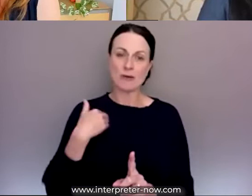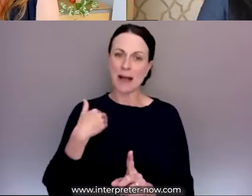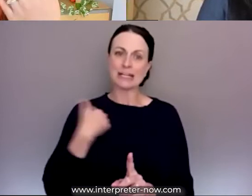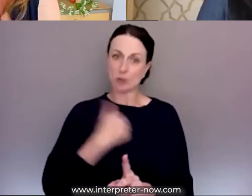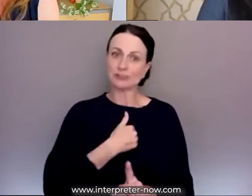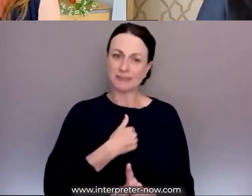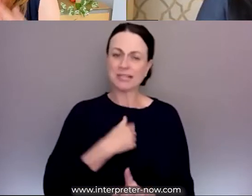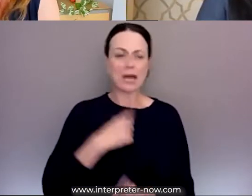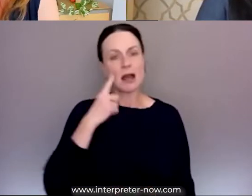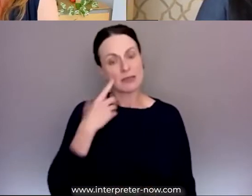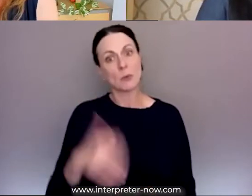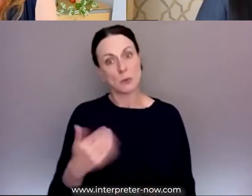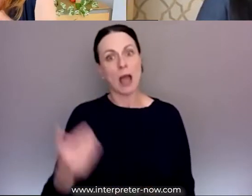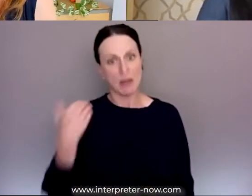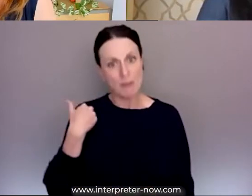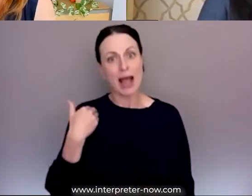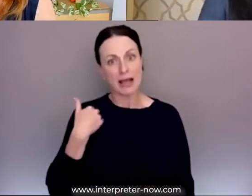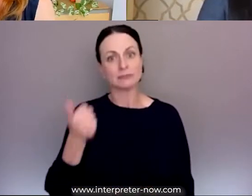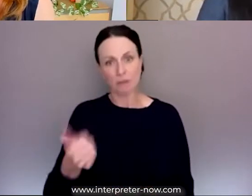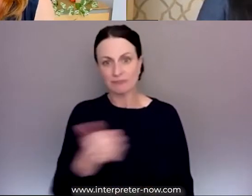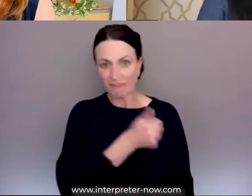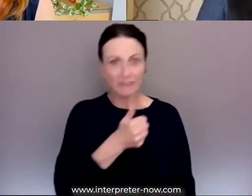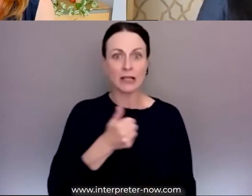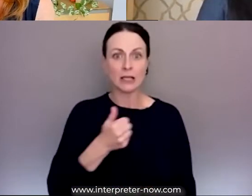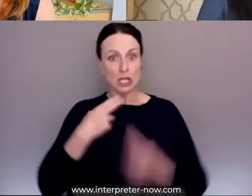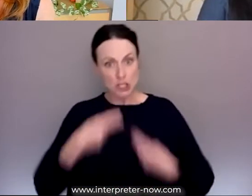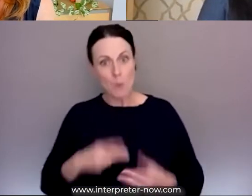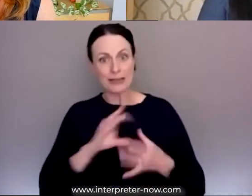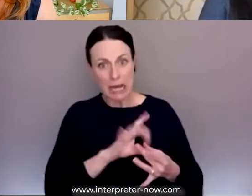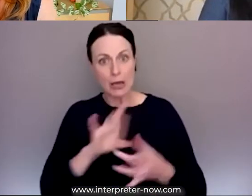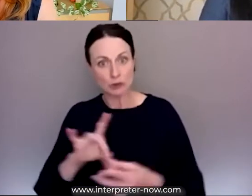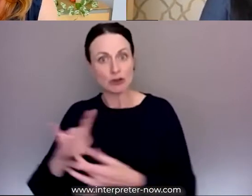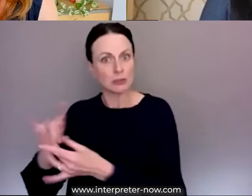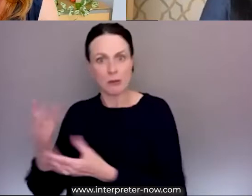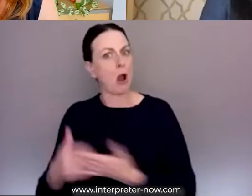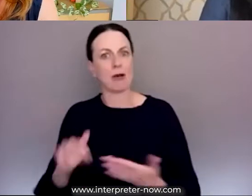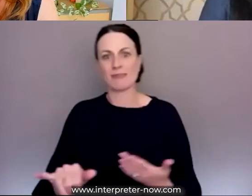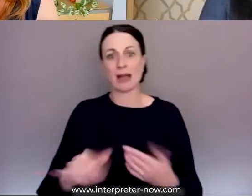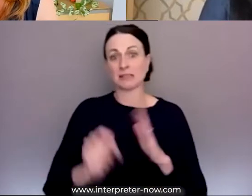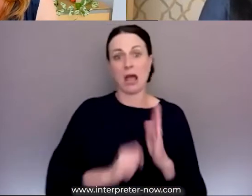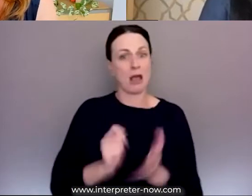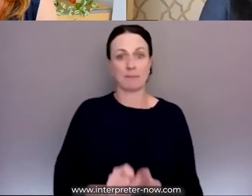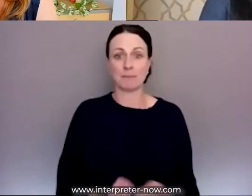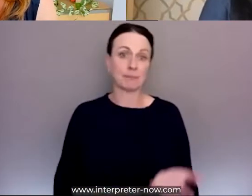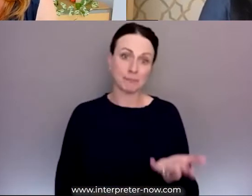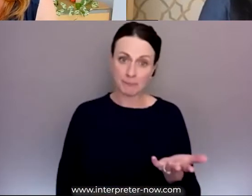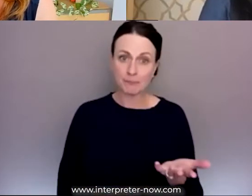I think it is a reminder of those human connections that is a piece of all of this.